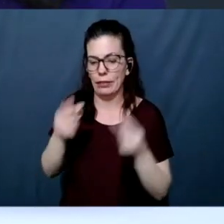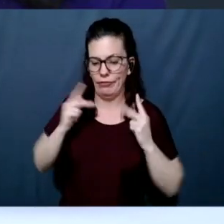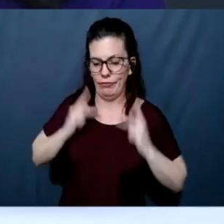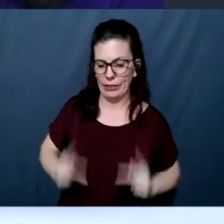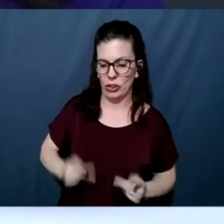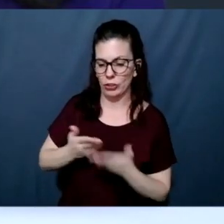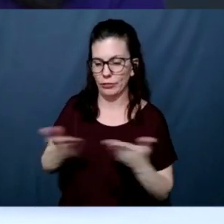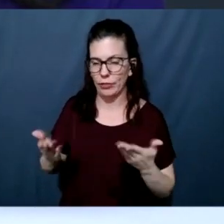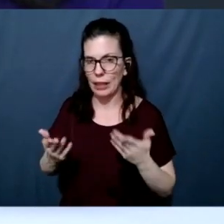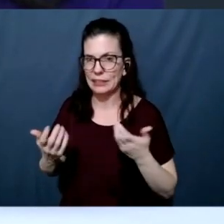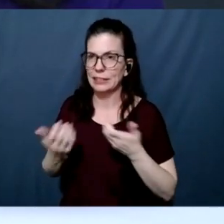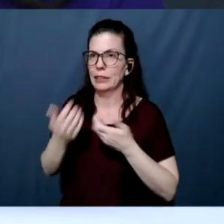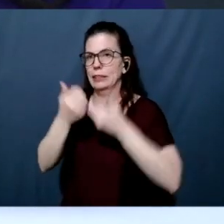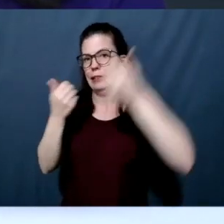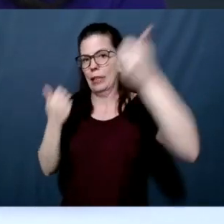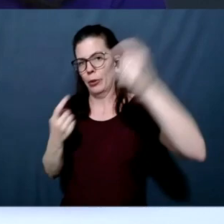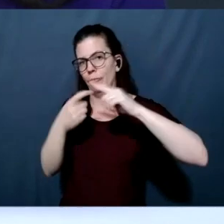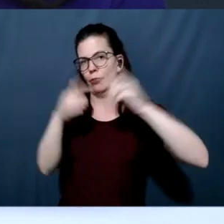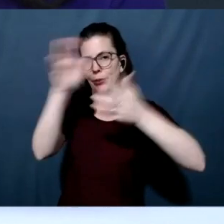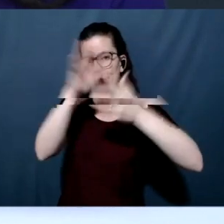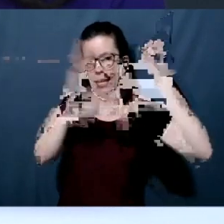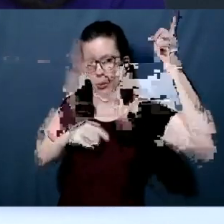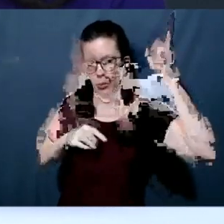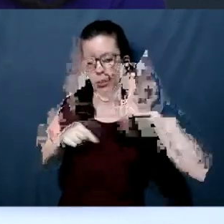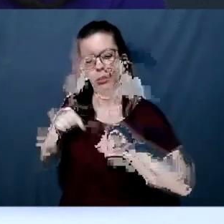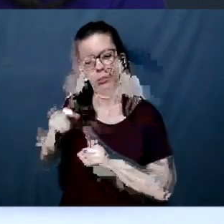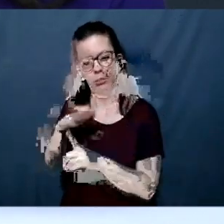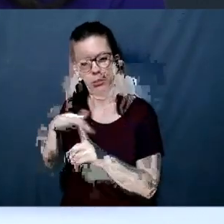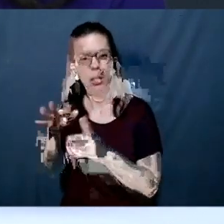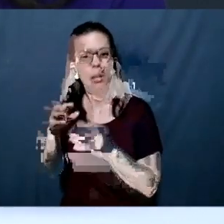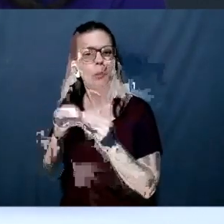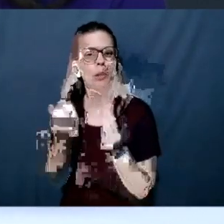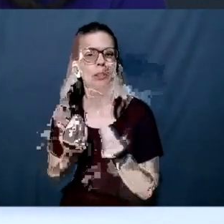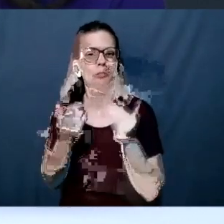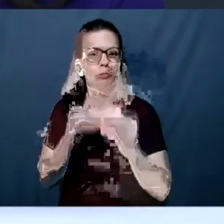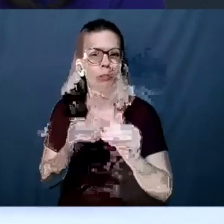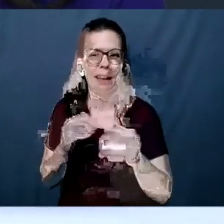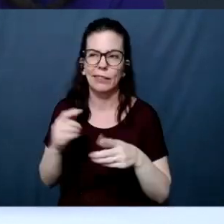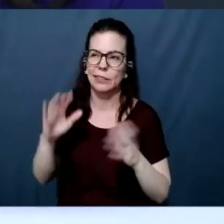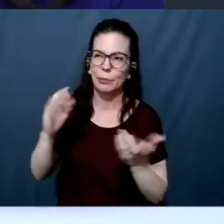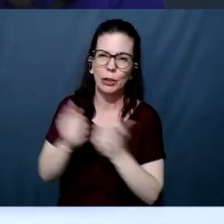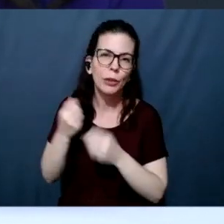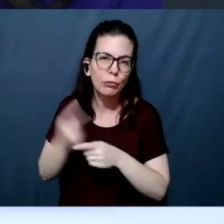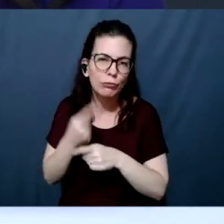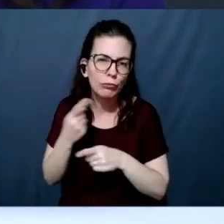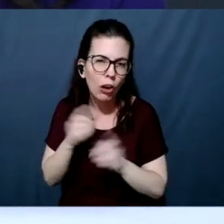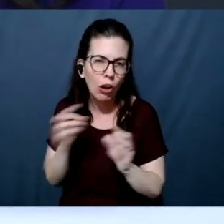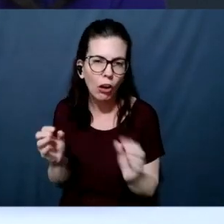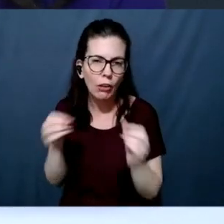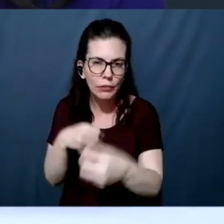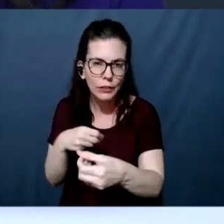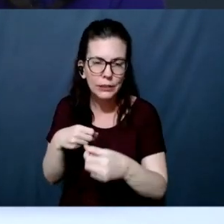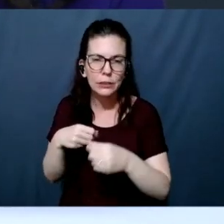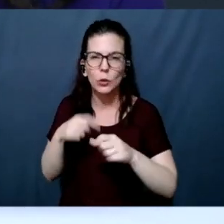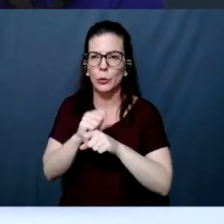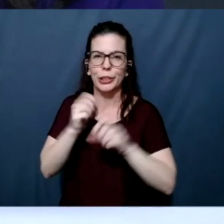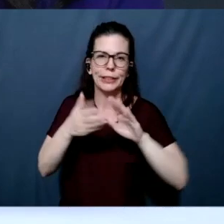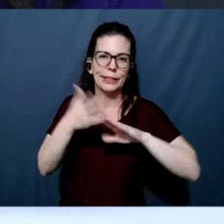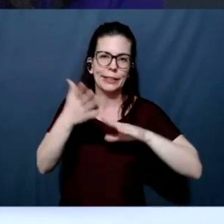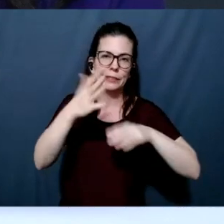Normally in environments that are more constrained than you'd find like in a normal office or you're working on the cloud in general. So manufacturing floors,